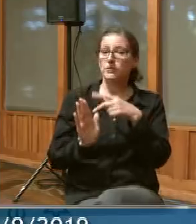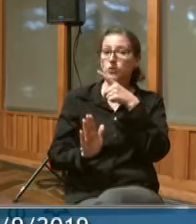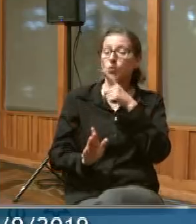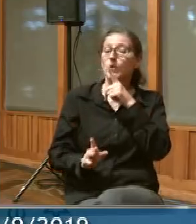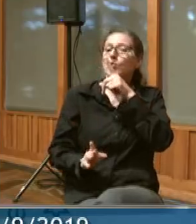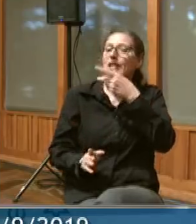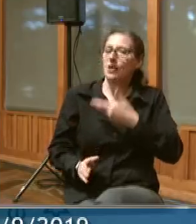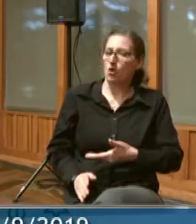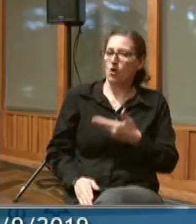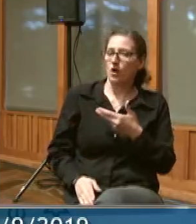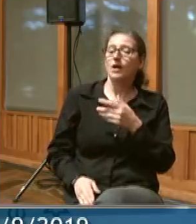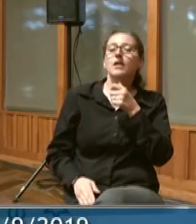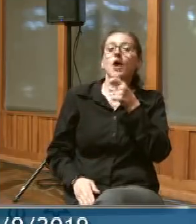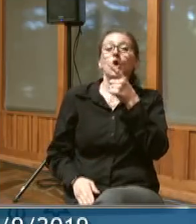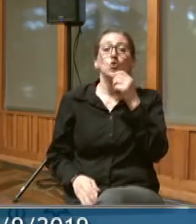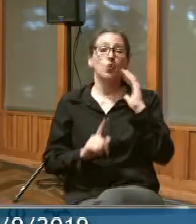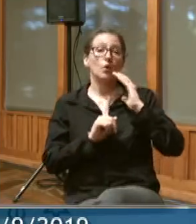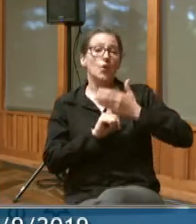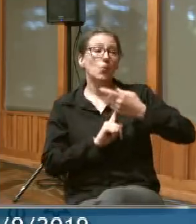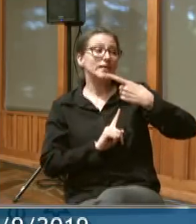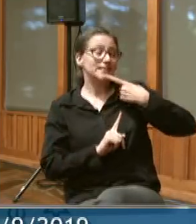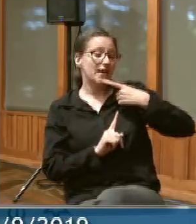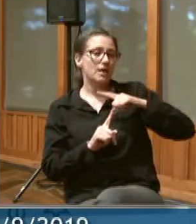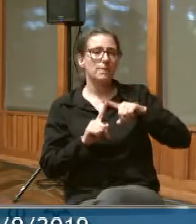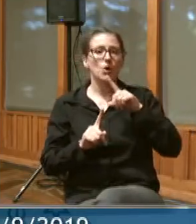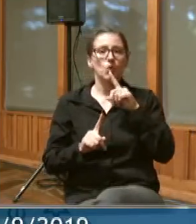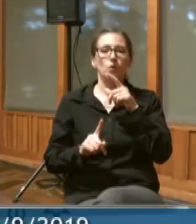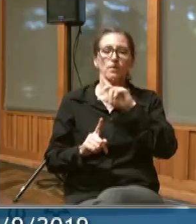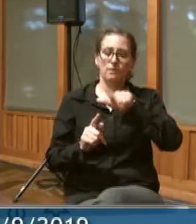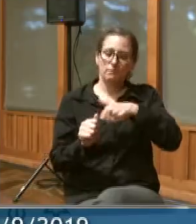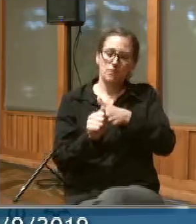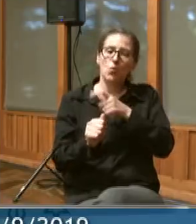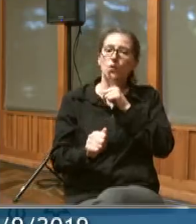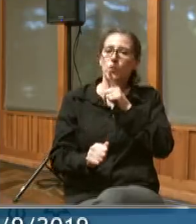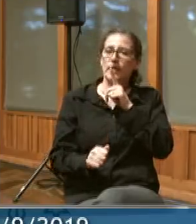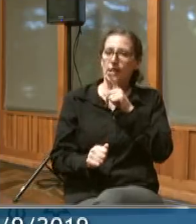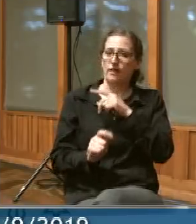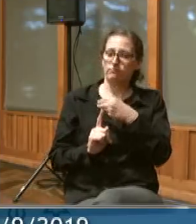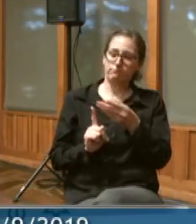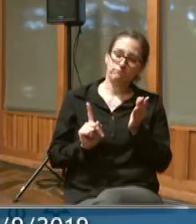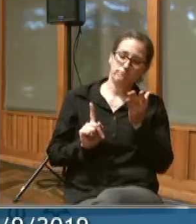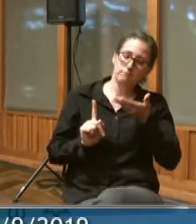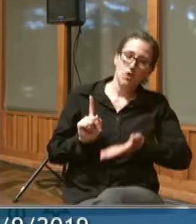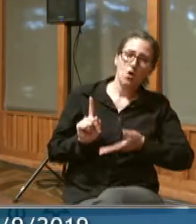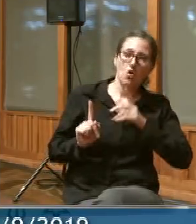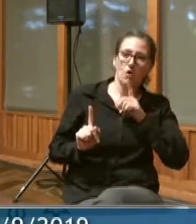I ALSO THINK THAT A BUDGET REPRESENTS IS A MORAL DOCUMENT. IT ACTUALLY REPRESENTS WHO WE ARE, NOW WHO WE SAY WE ARE BUT